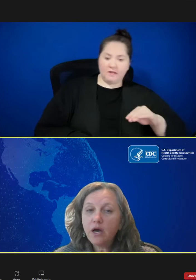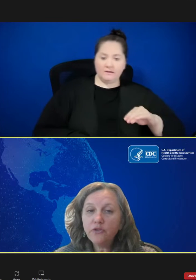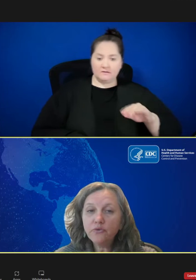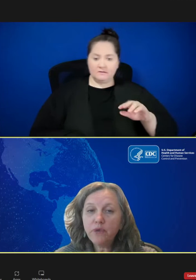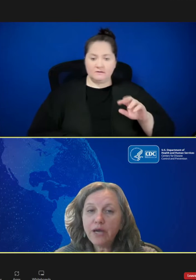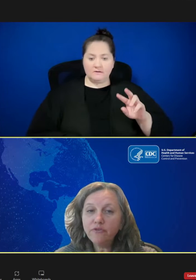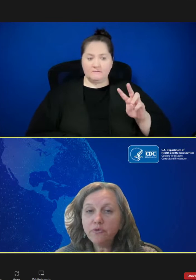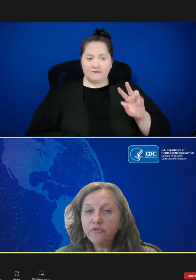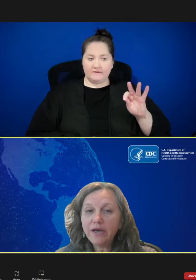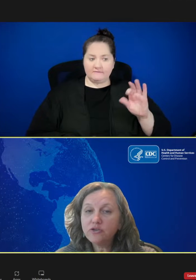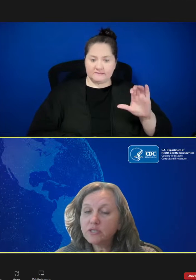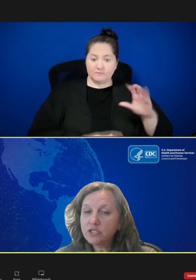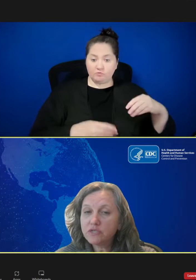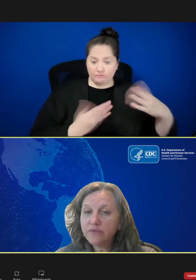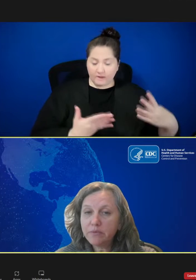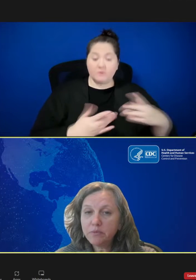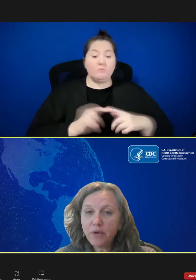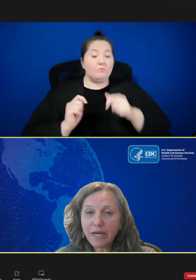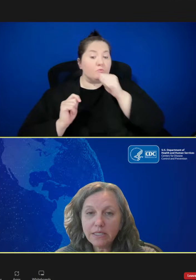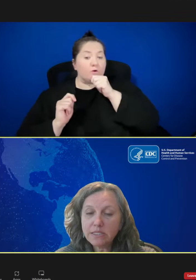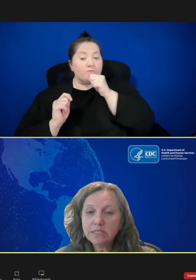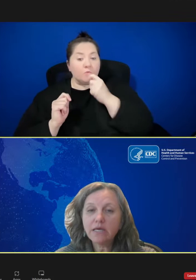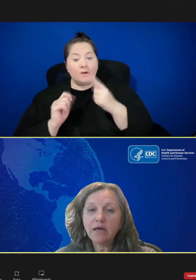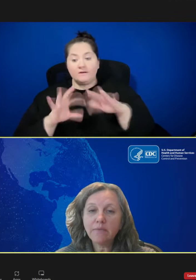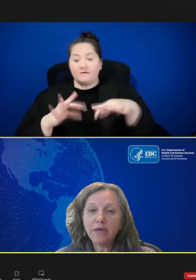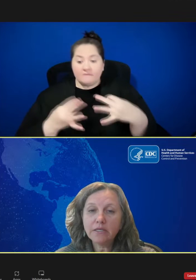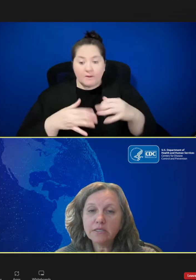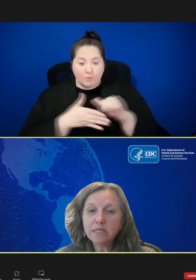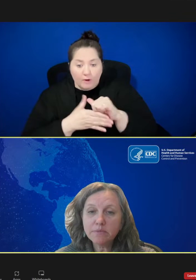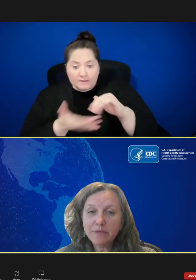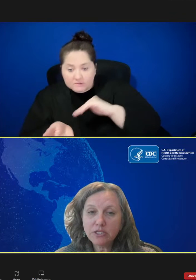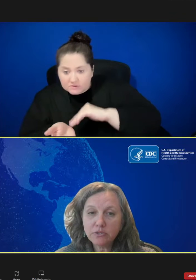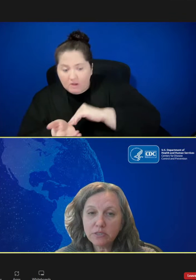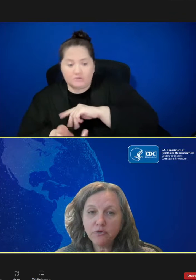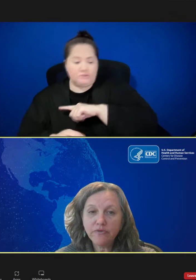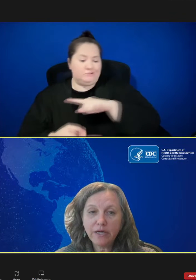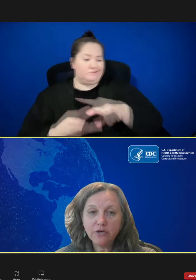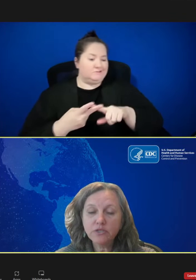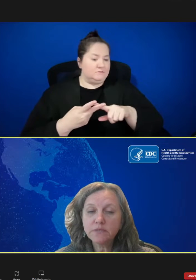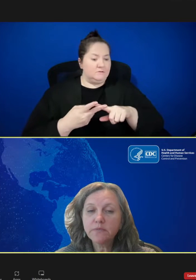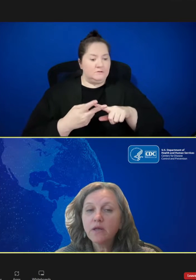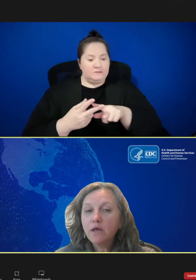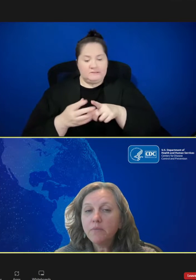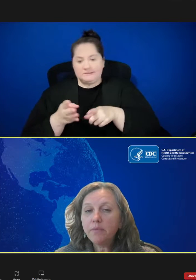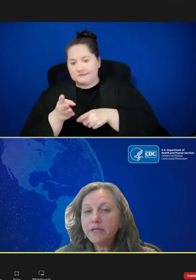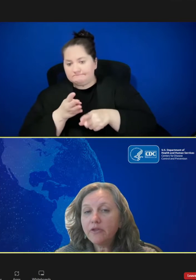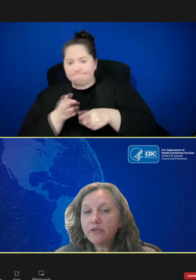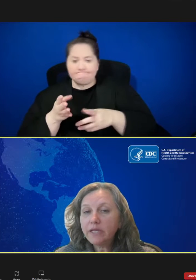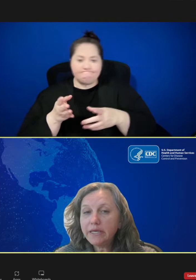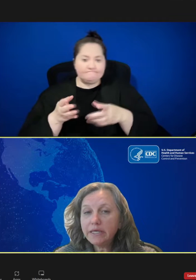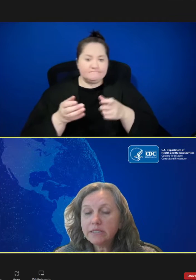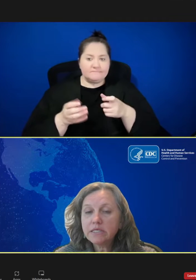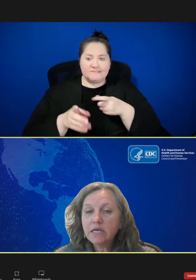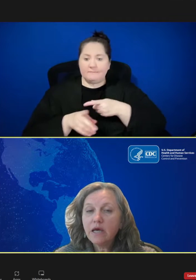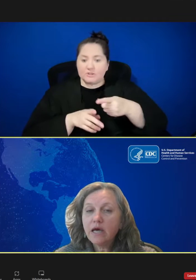other private providers such as family practice. And subspecialty providers, public health clinics,